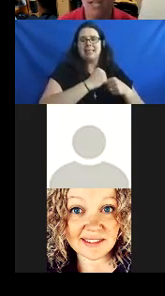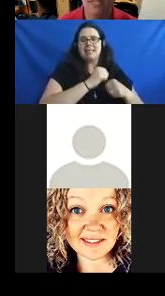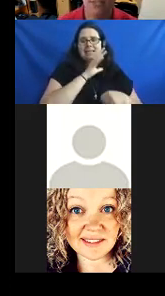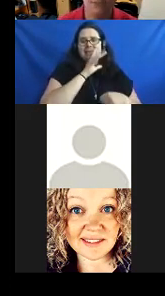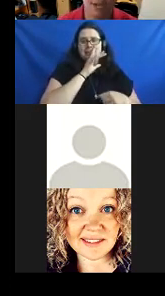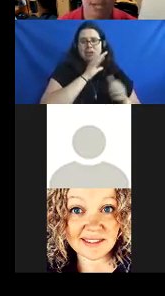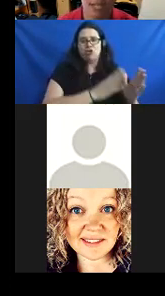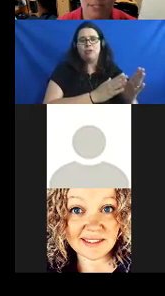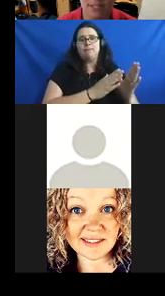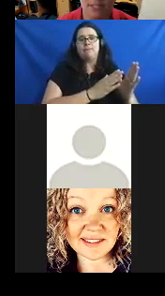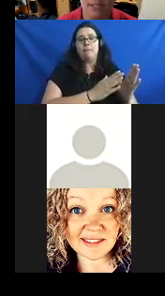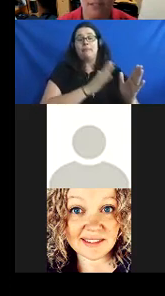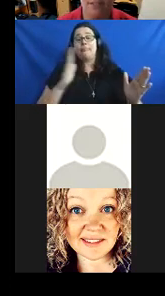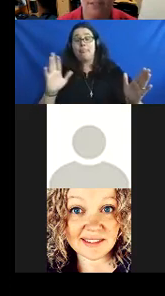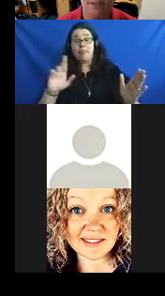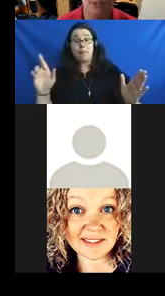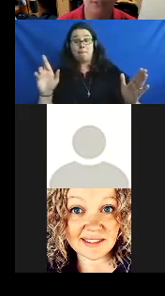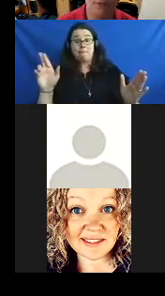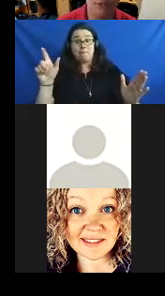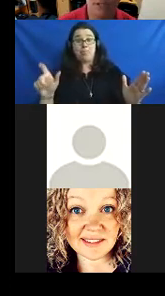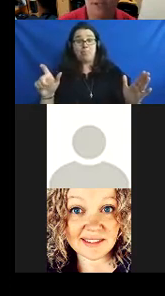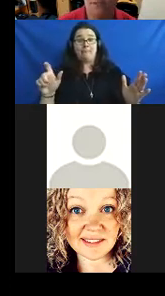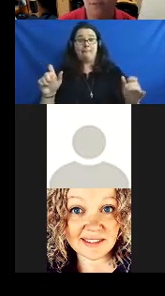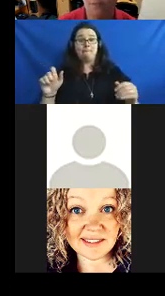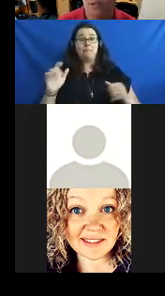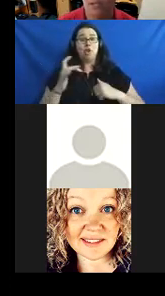ON THE RIGHT IS AN EARLY VERSION OF THE BRAILLE LIGHT.